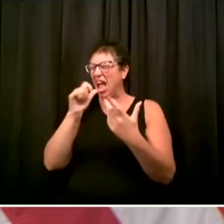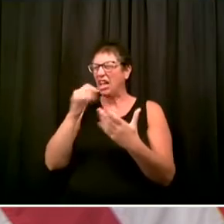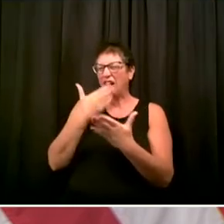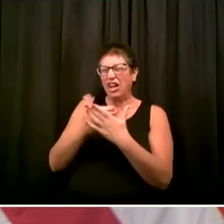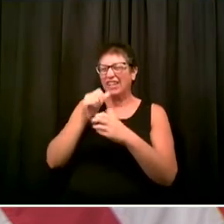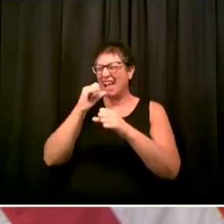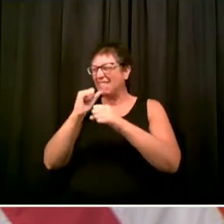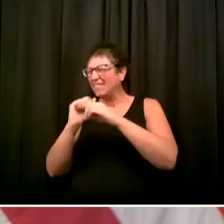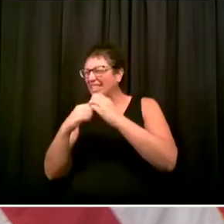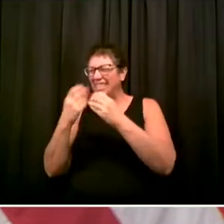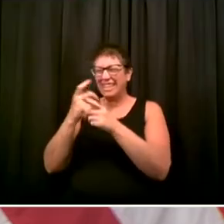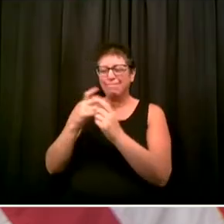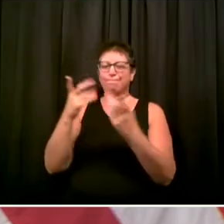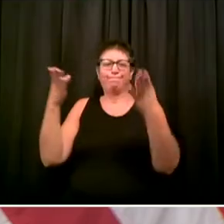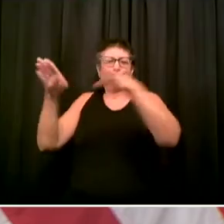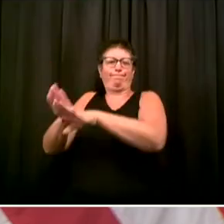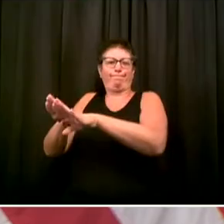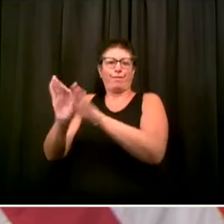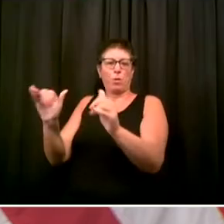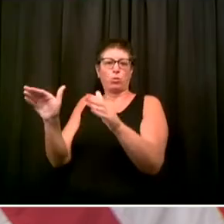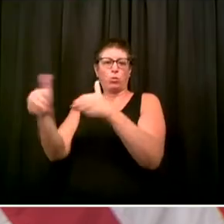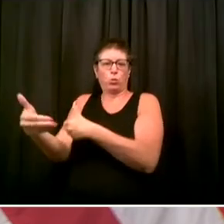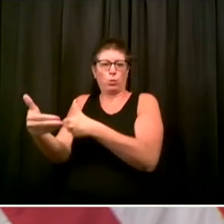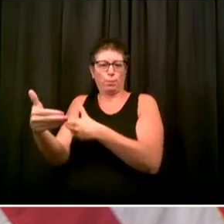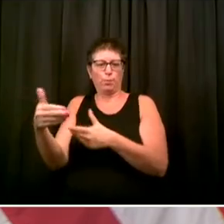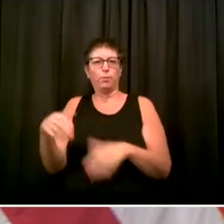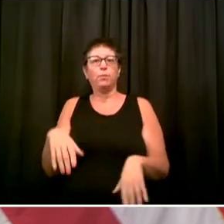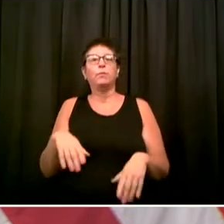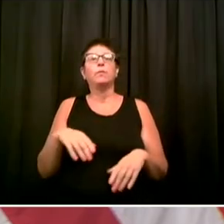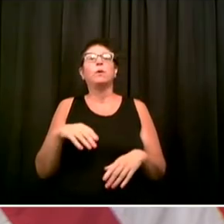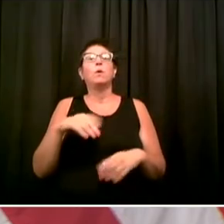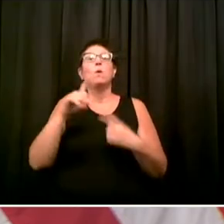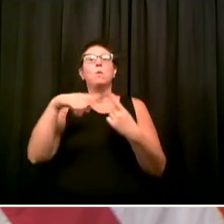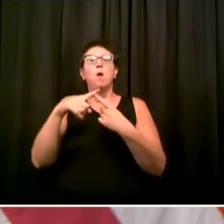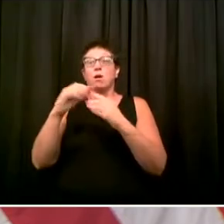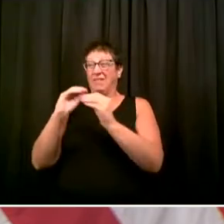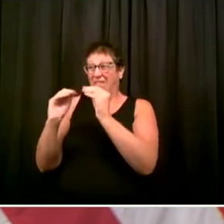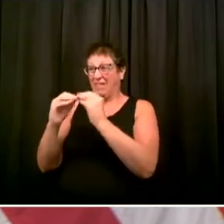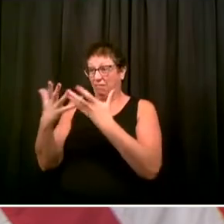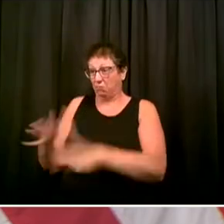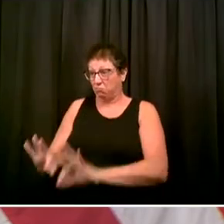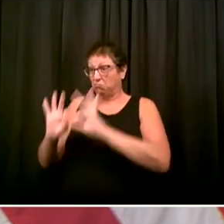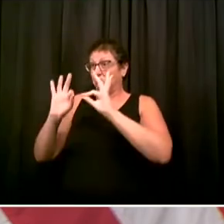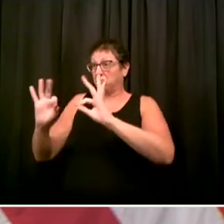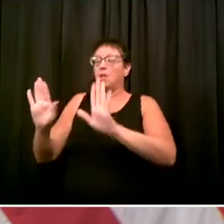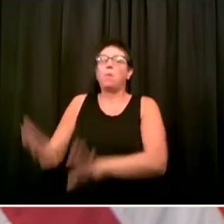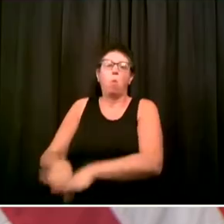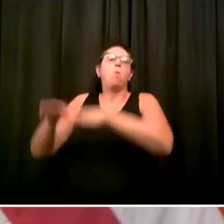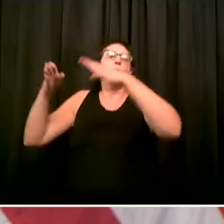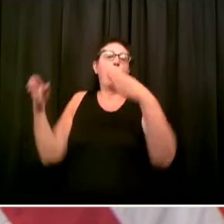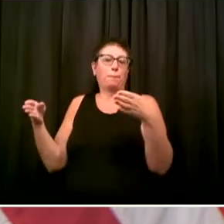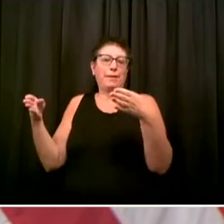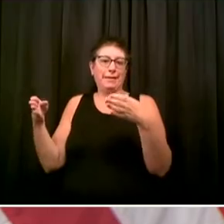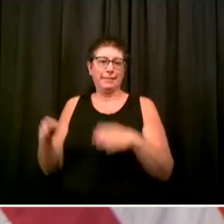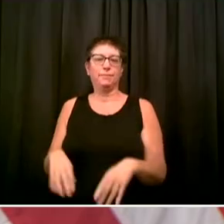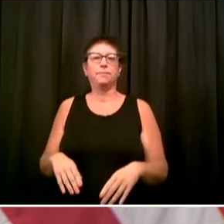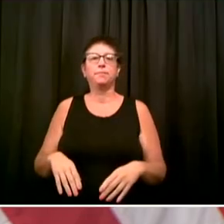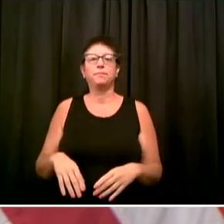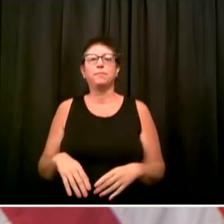DAY OF SCHOOL, OR, NUMBER 3, IF THE ROOM OFF-LINE UNTIL REPAIRS CAN BE MADE.